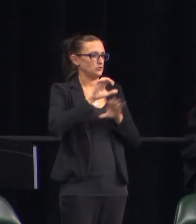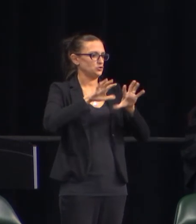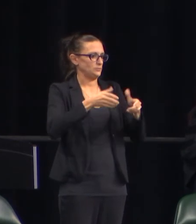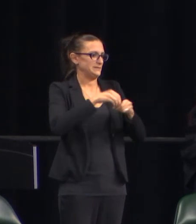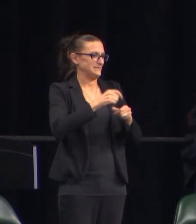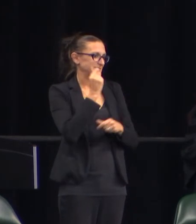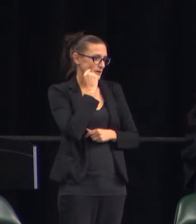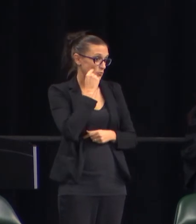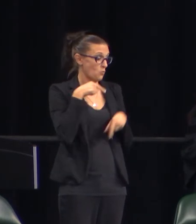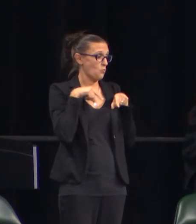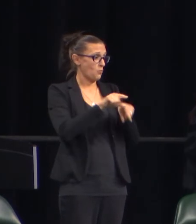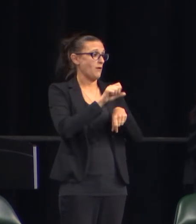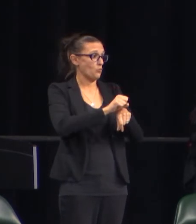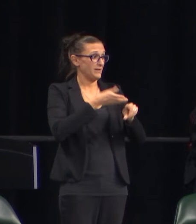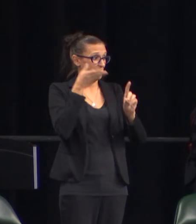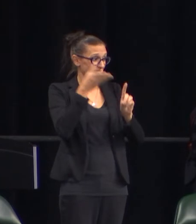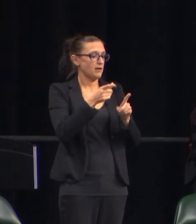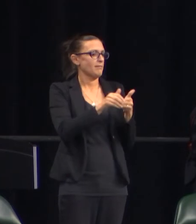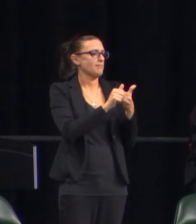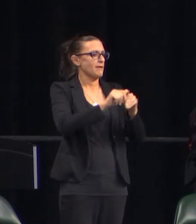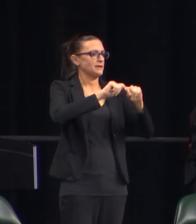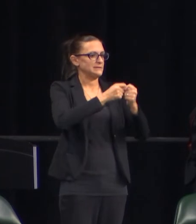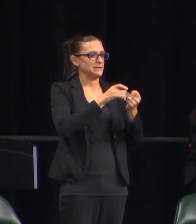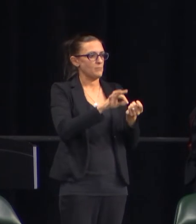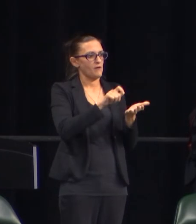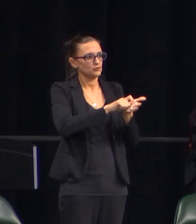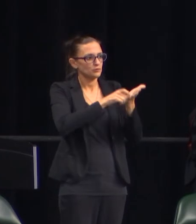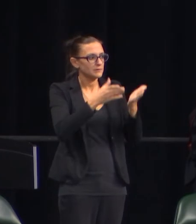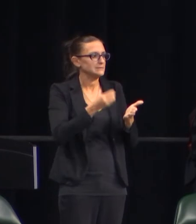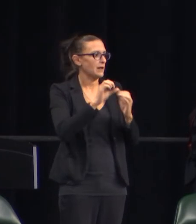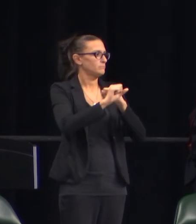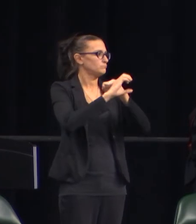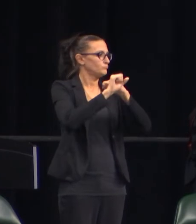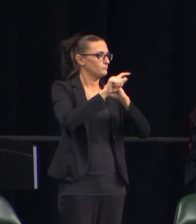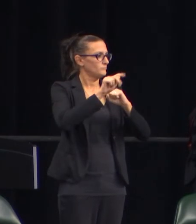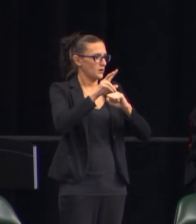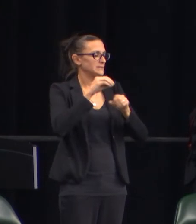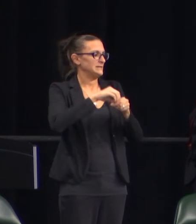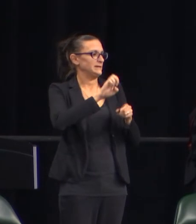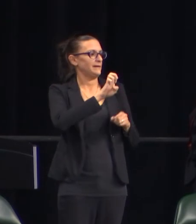While there, Mary led a team of journalists and broadcasters in El Salvador,